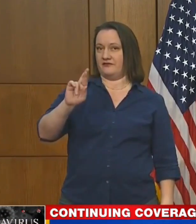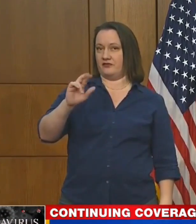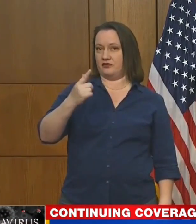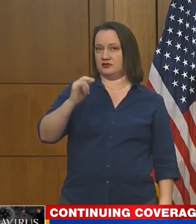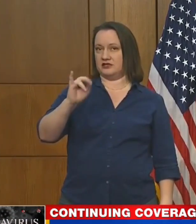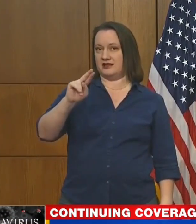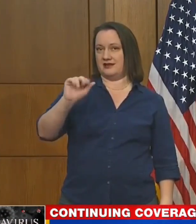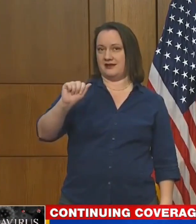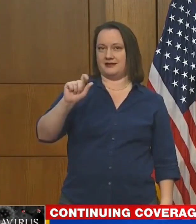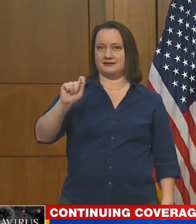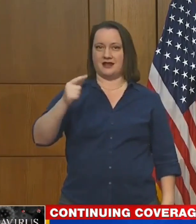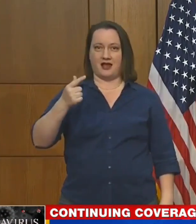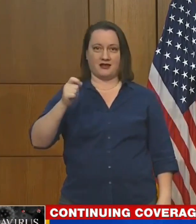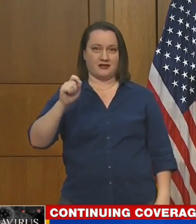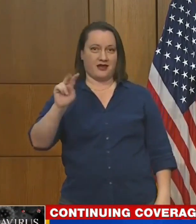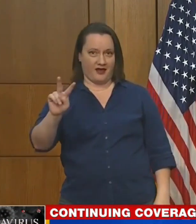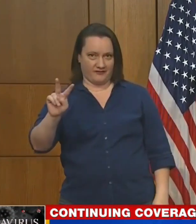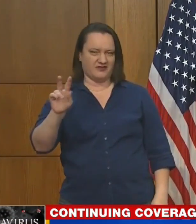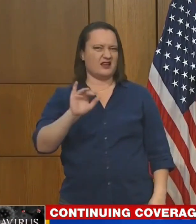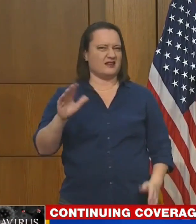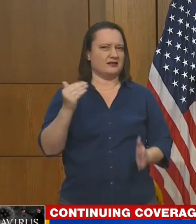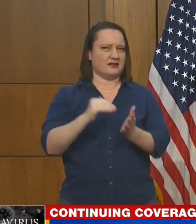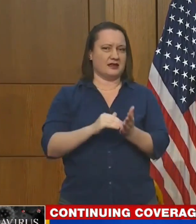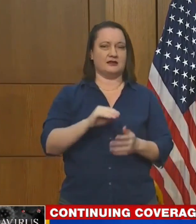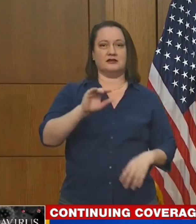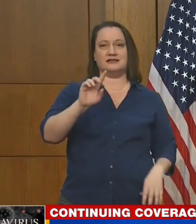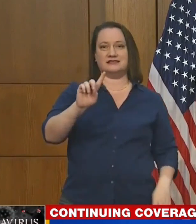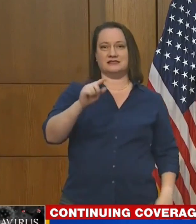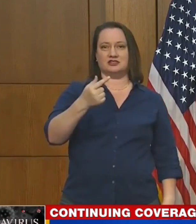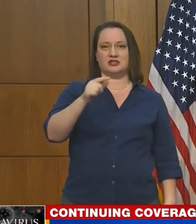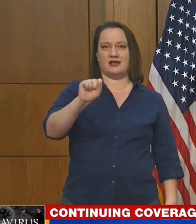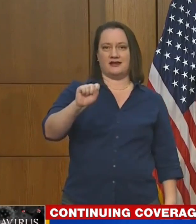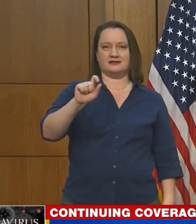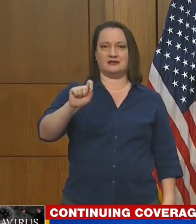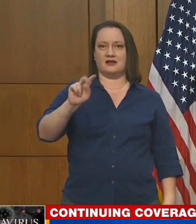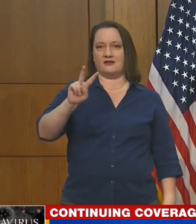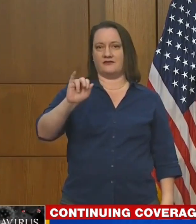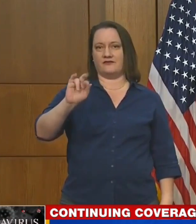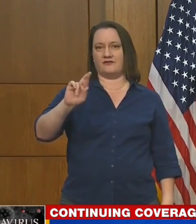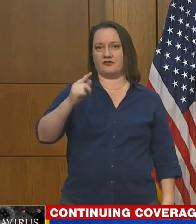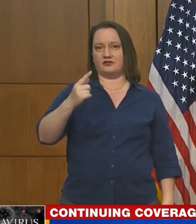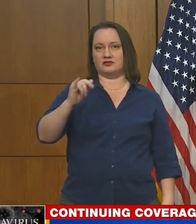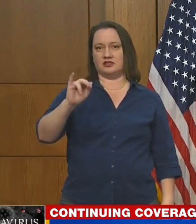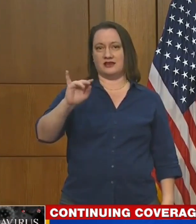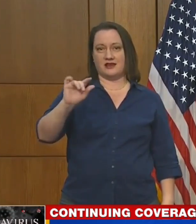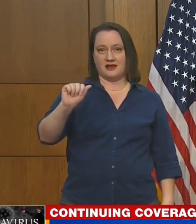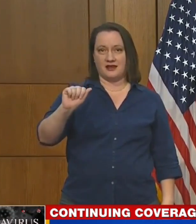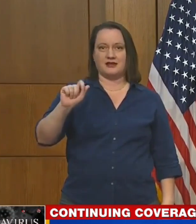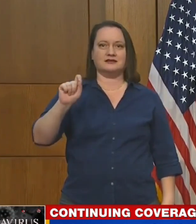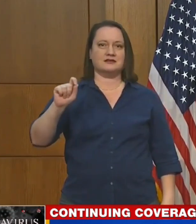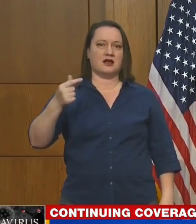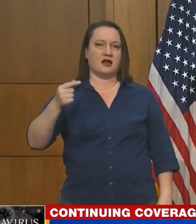AND MAINTAINS A LIST THAT DG DG S. DOT VIRGINIA DOT GOV. I'M A